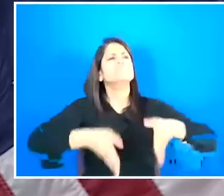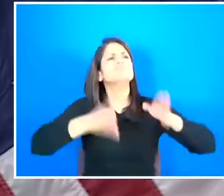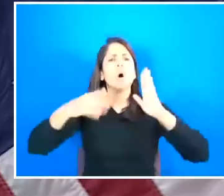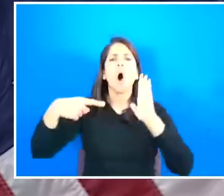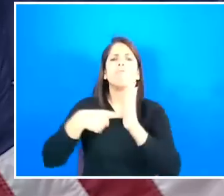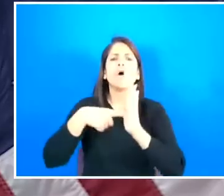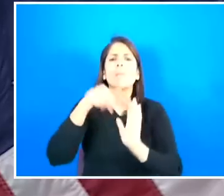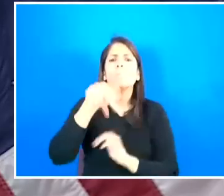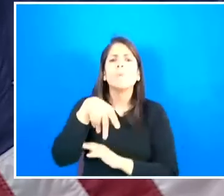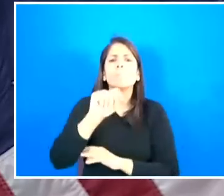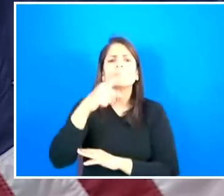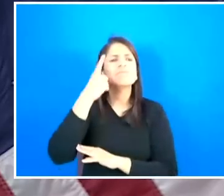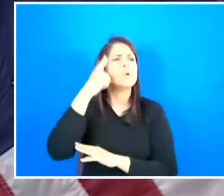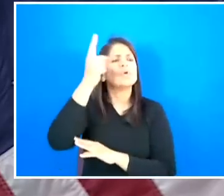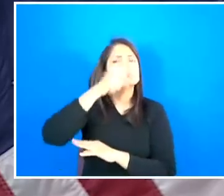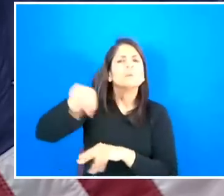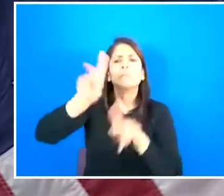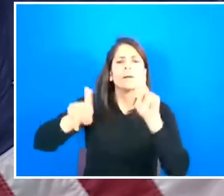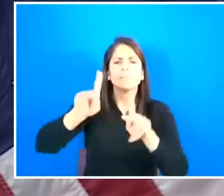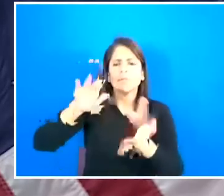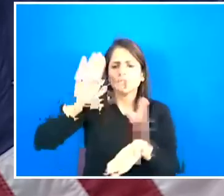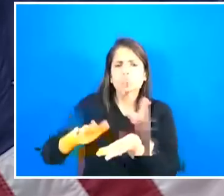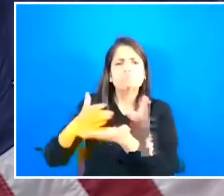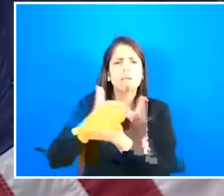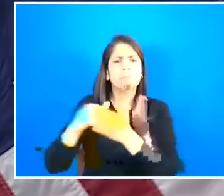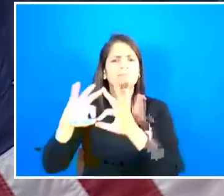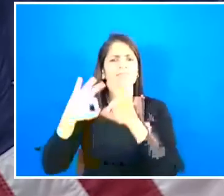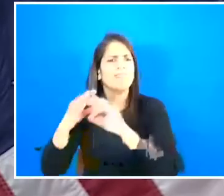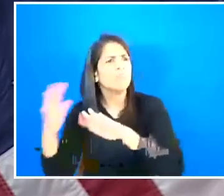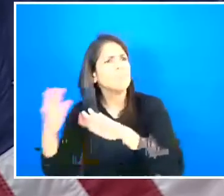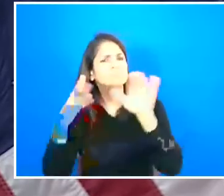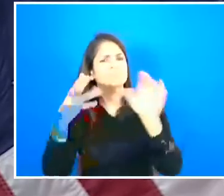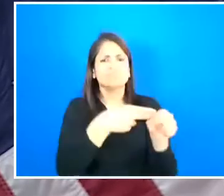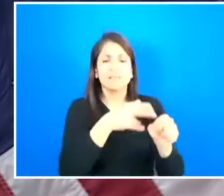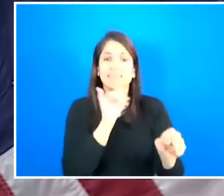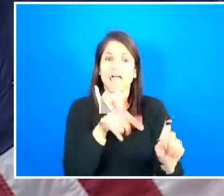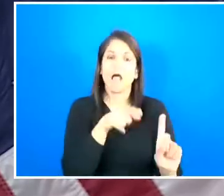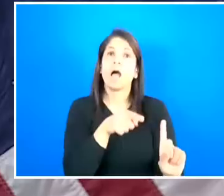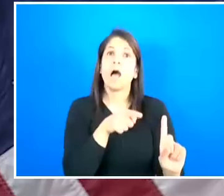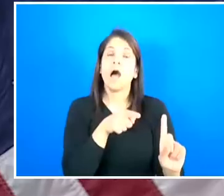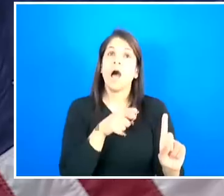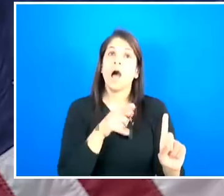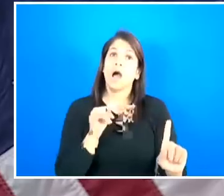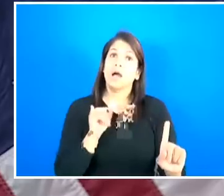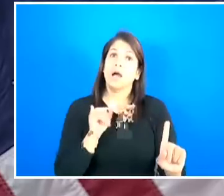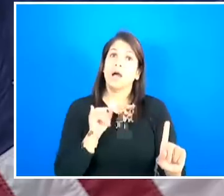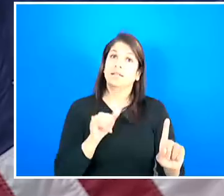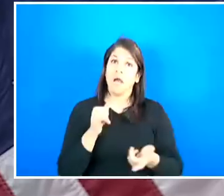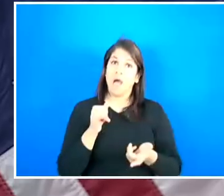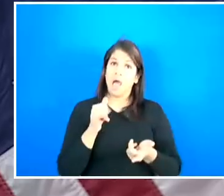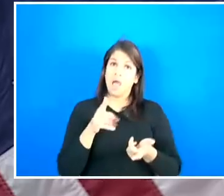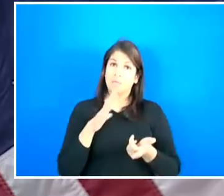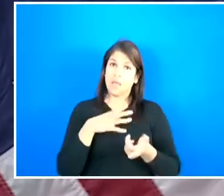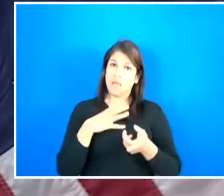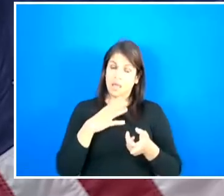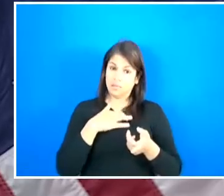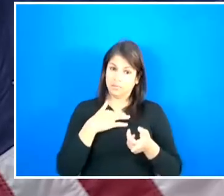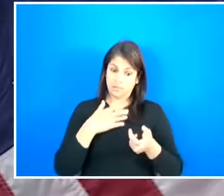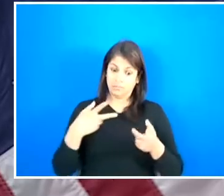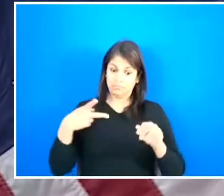HOUSING PROGRAM, DO YOU KNOW HOW MANY UNITS THAT IS GOING TO